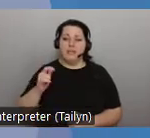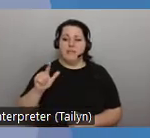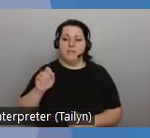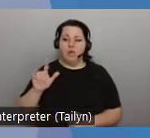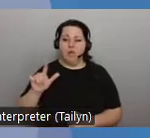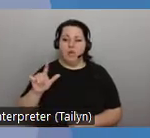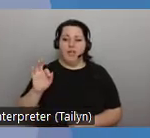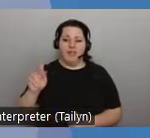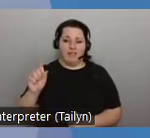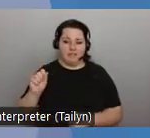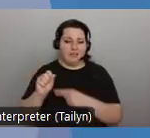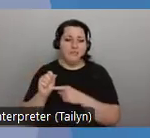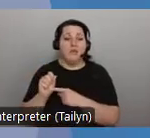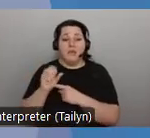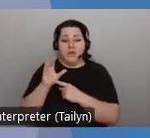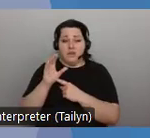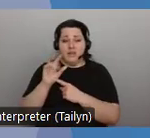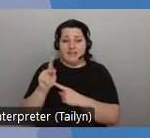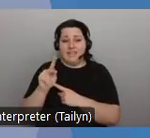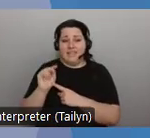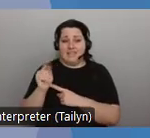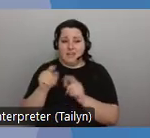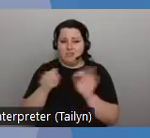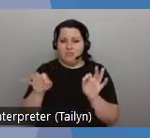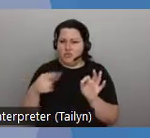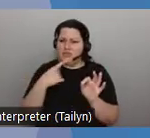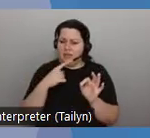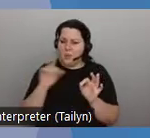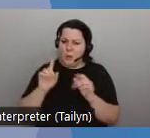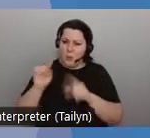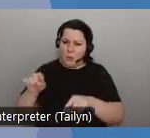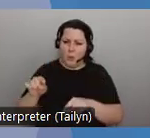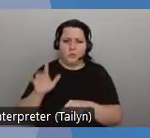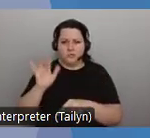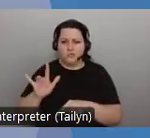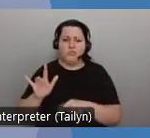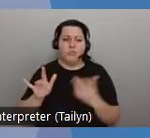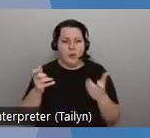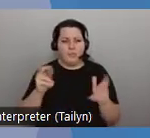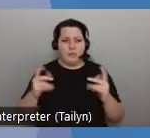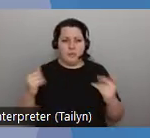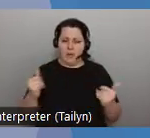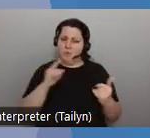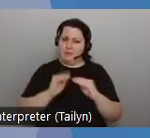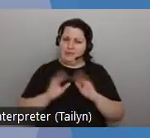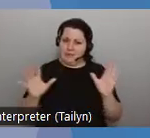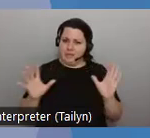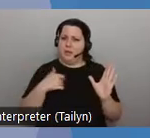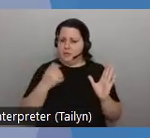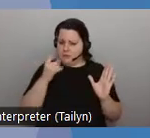get into, again, the issue of clutter and giving to -- giving people too much information to sift through to find